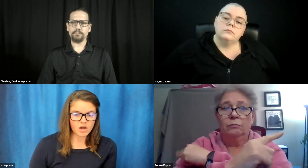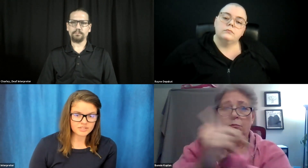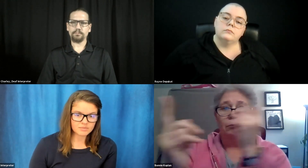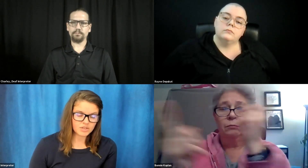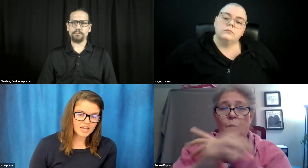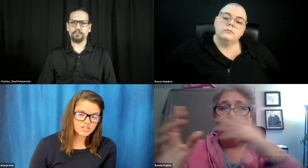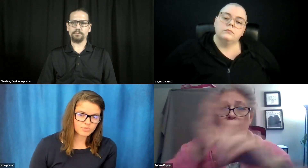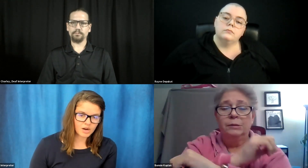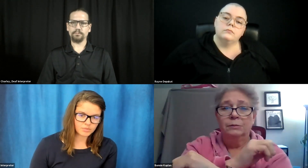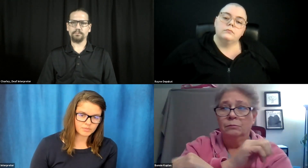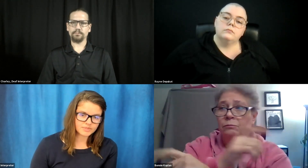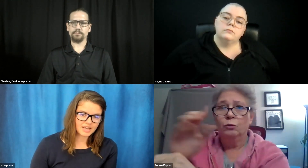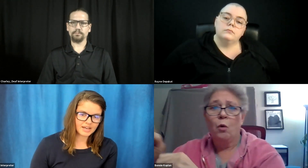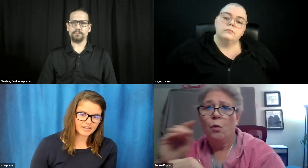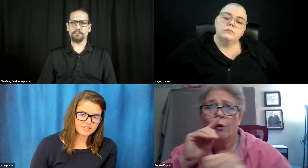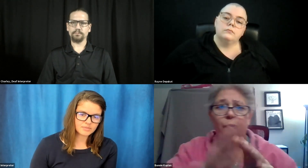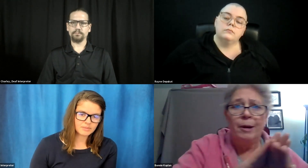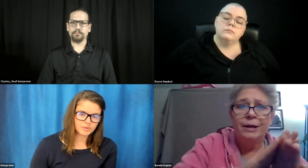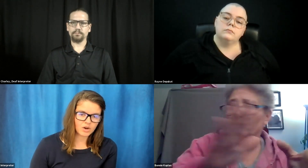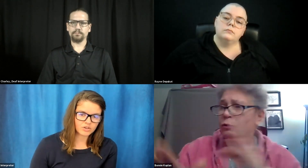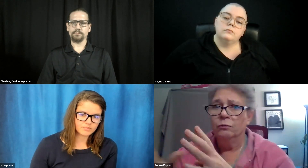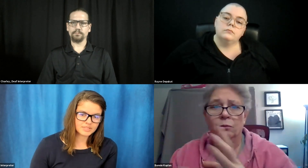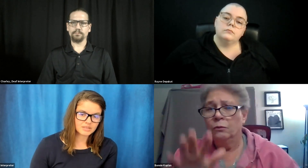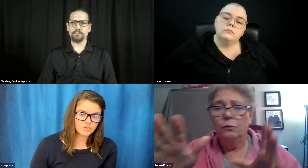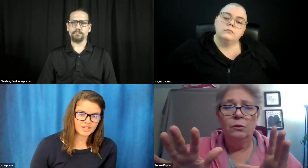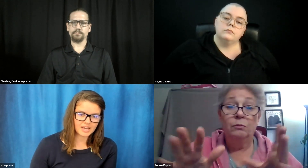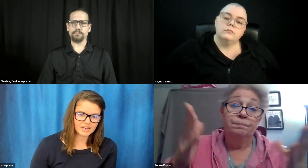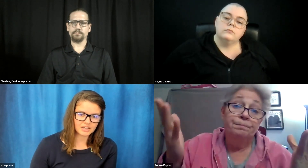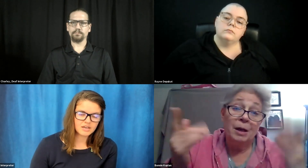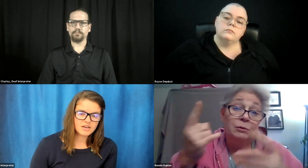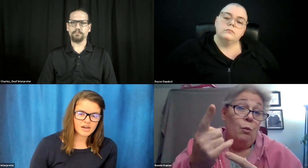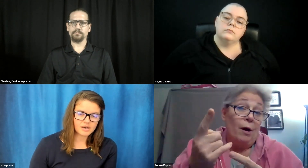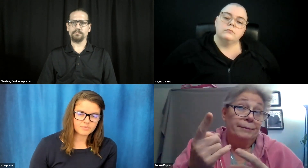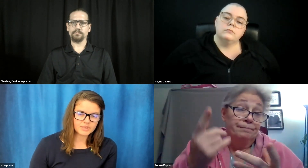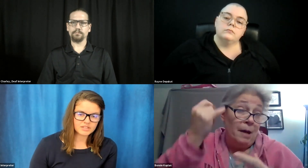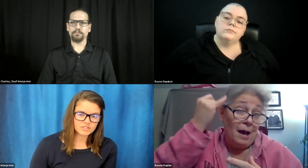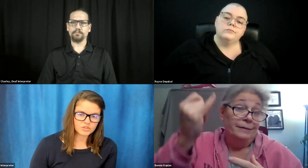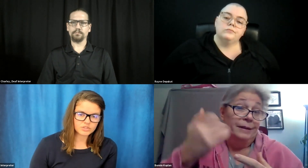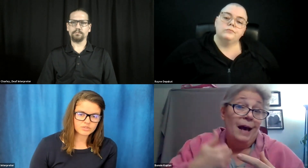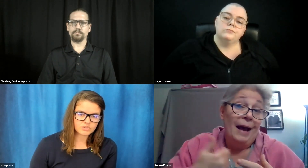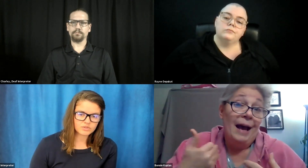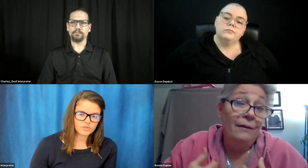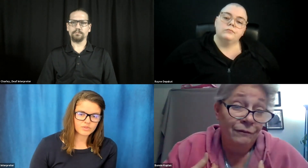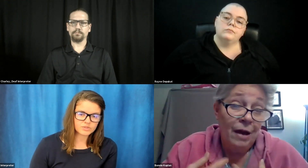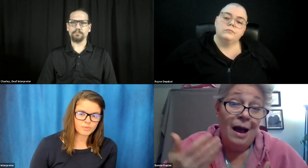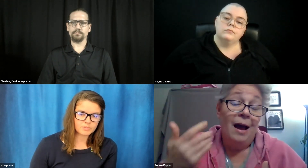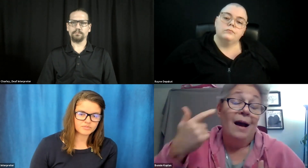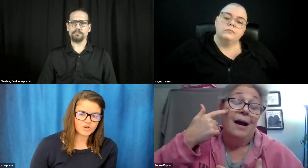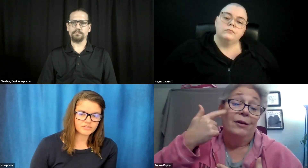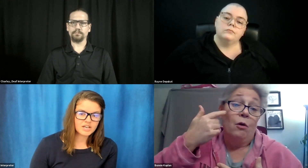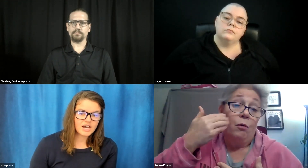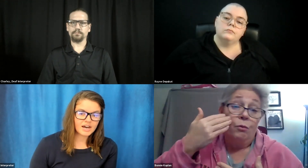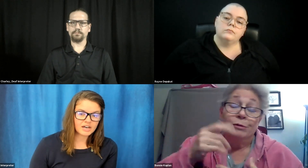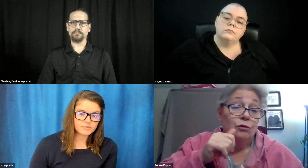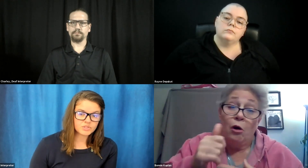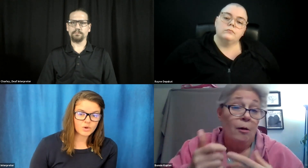communication problems and people aren't Miss communicating, because there's, there's more people involved.